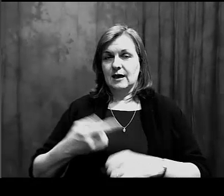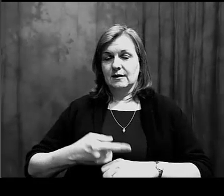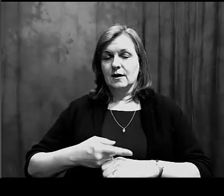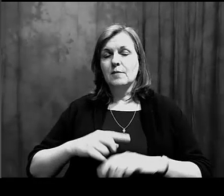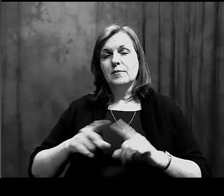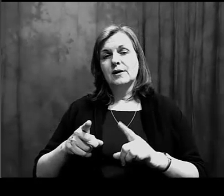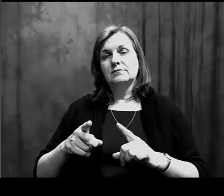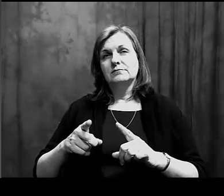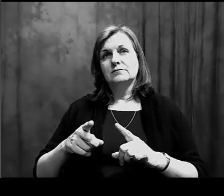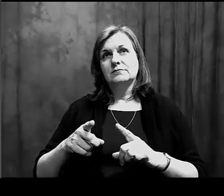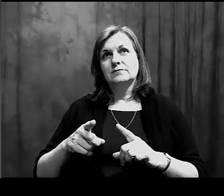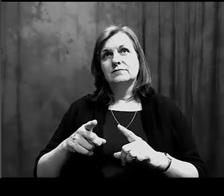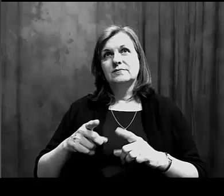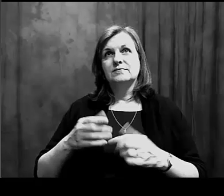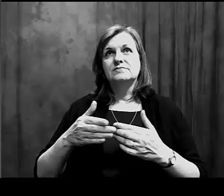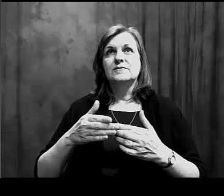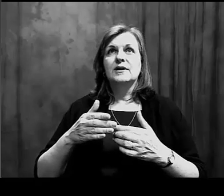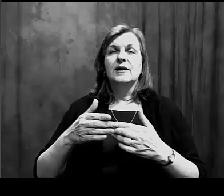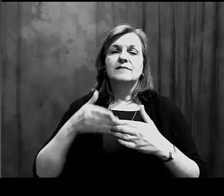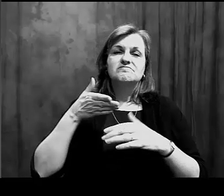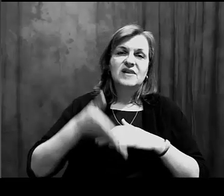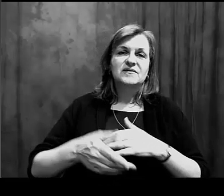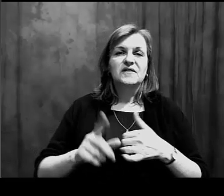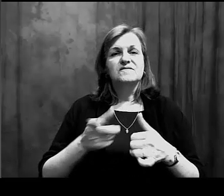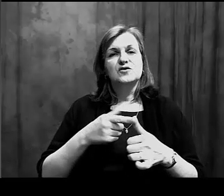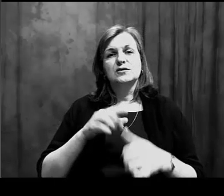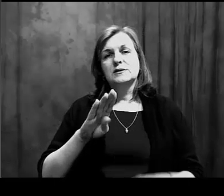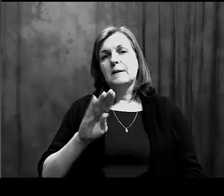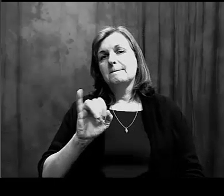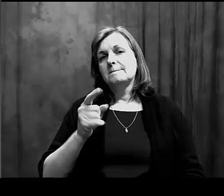but we said after about the first 1 billion years